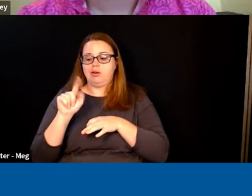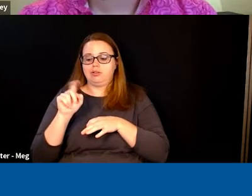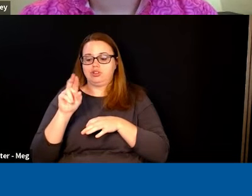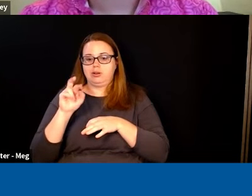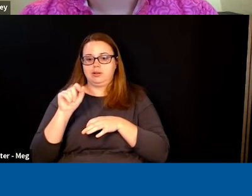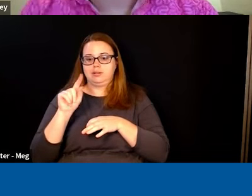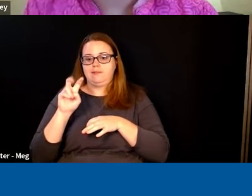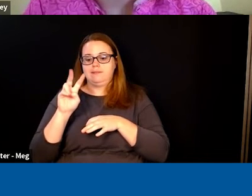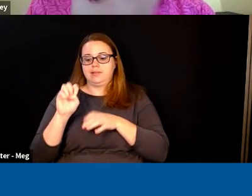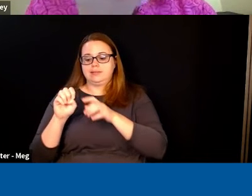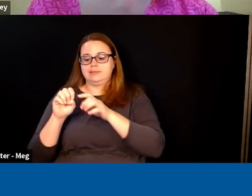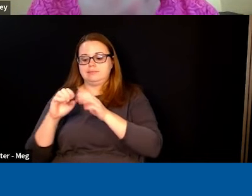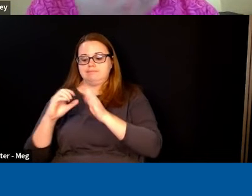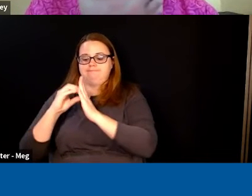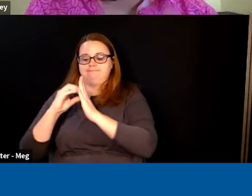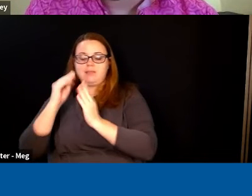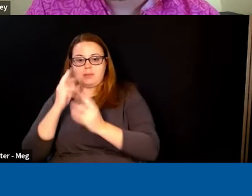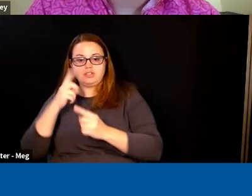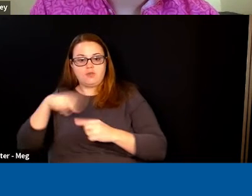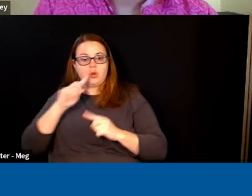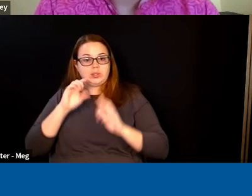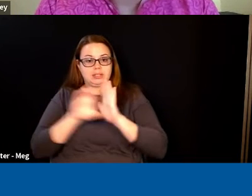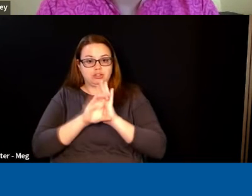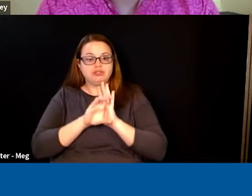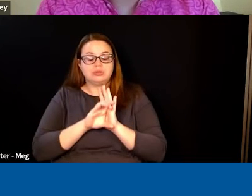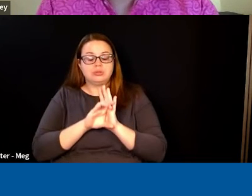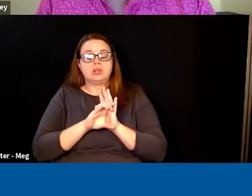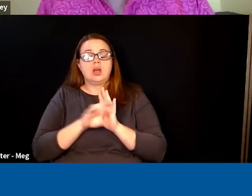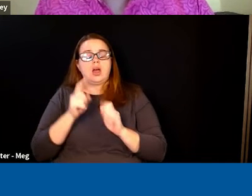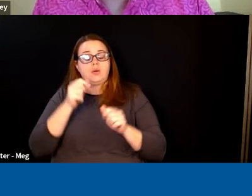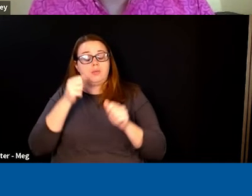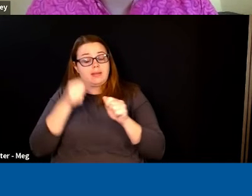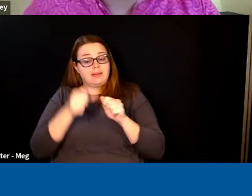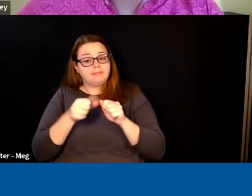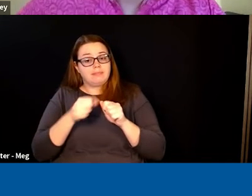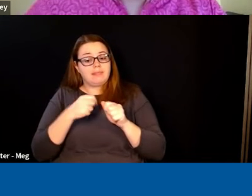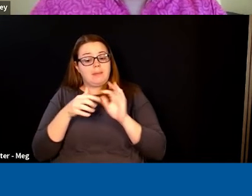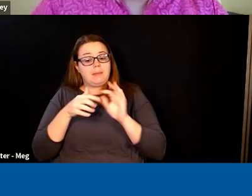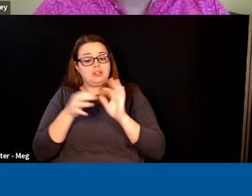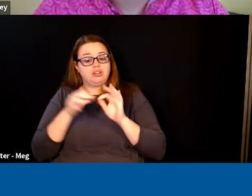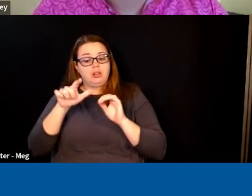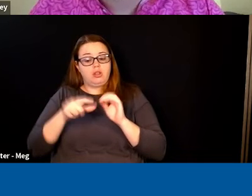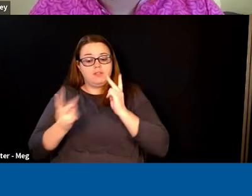And again, you know, I mentioned that low vision kind of situation, where there might be an individual